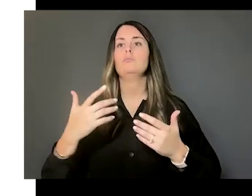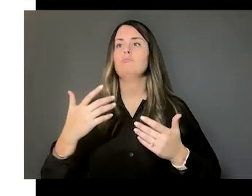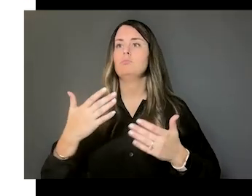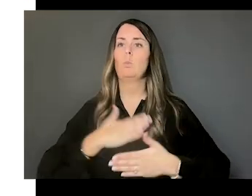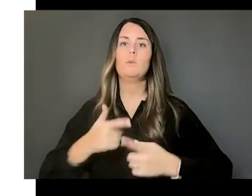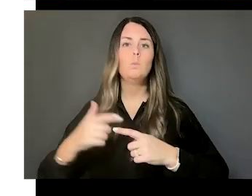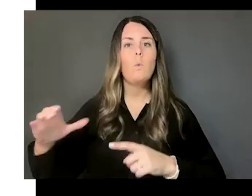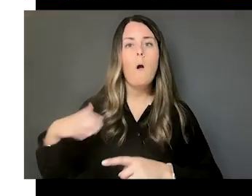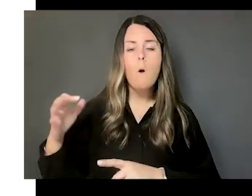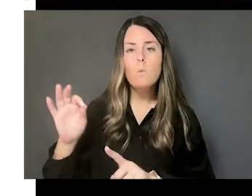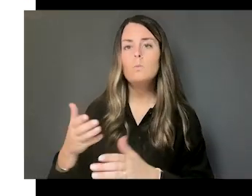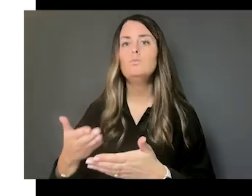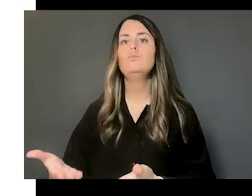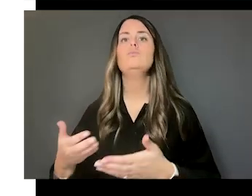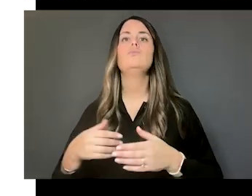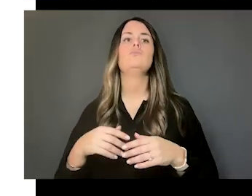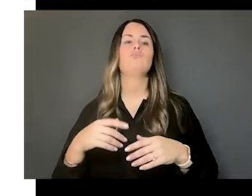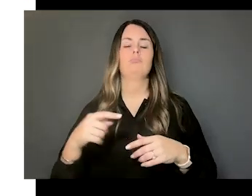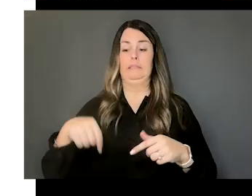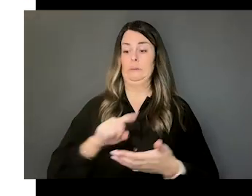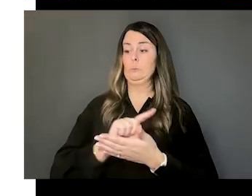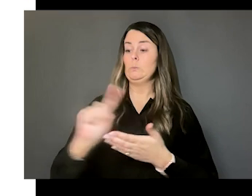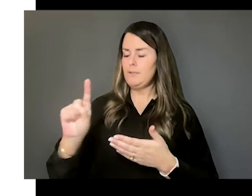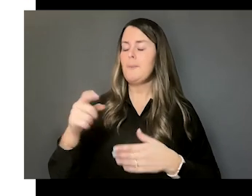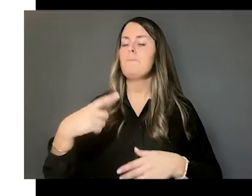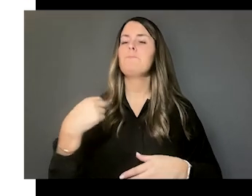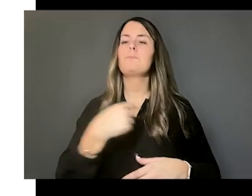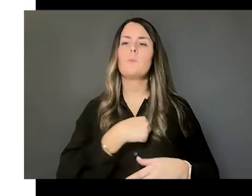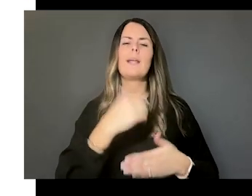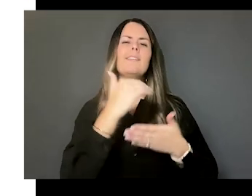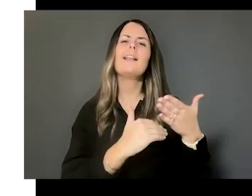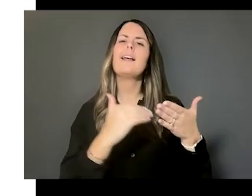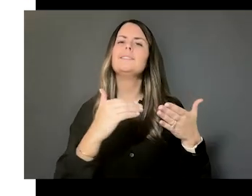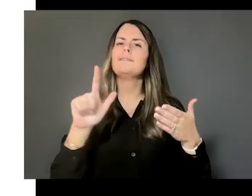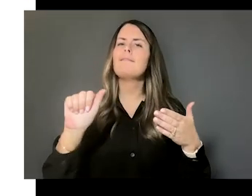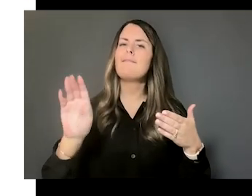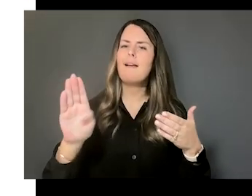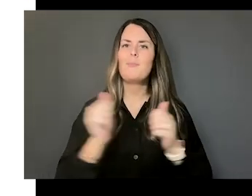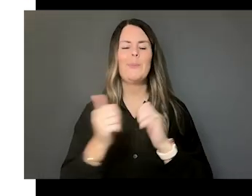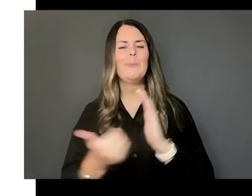Just this week we ran a lesson lab with a brand new teacher in our district.